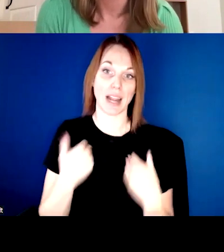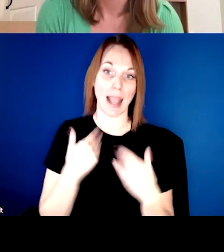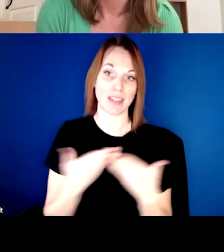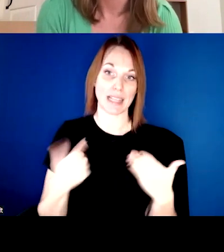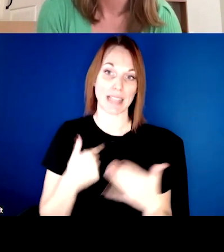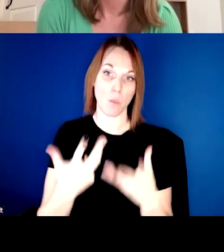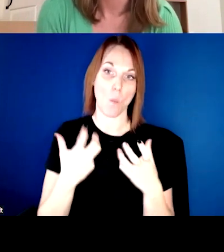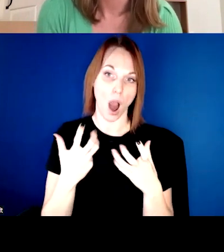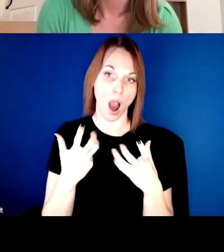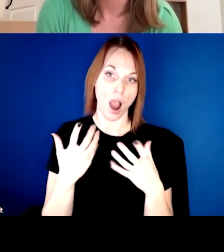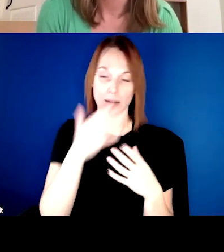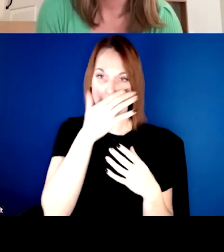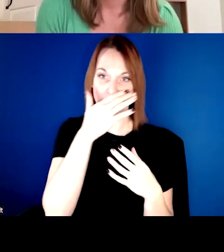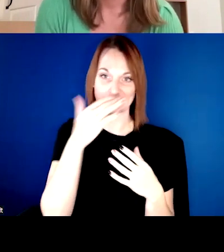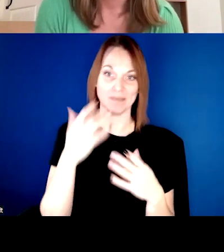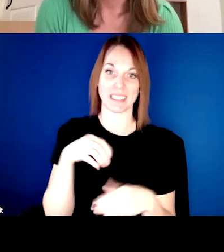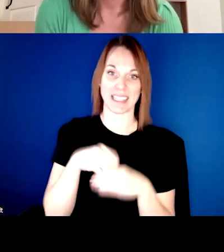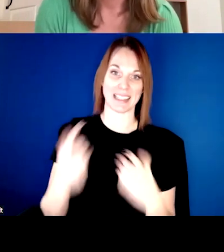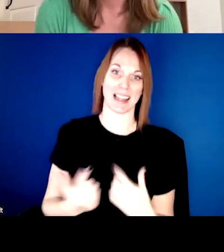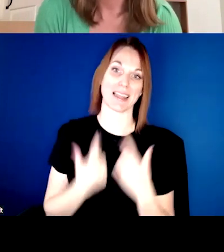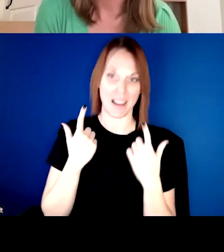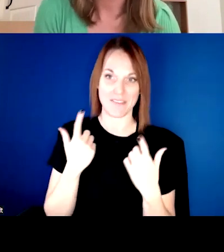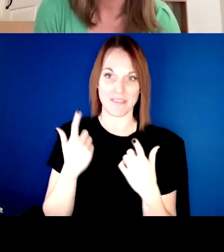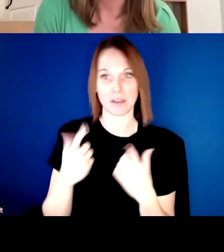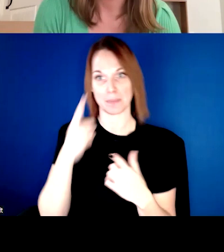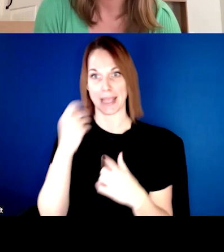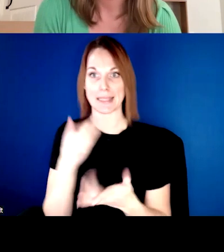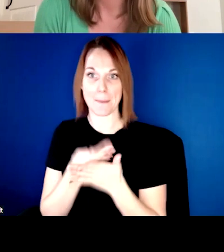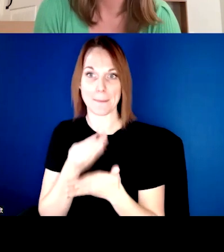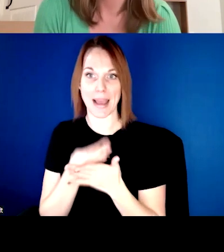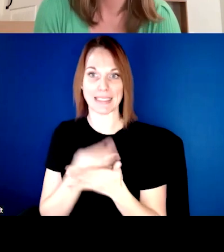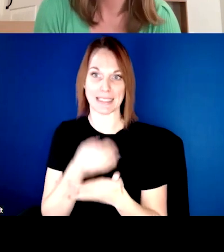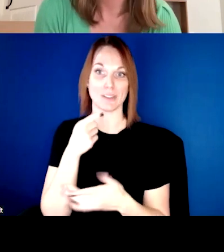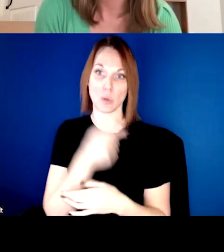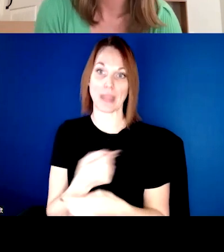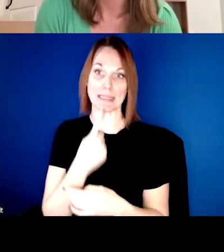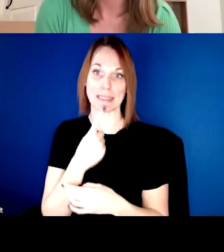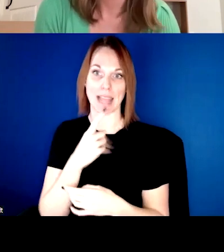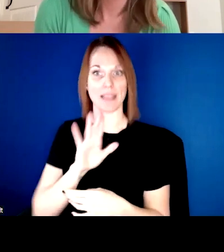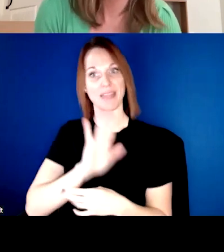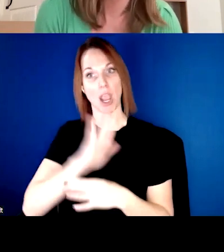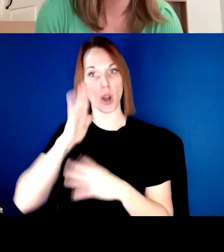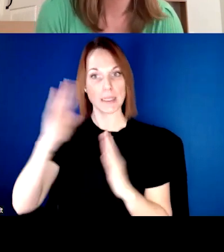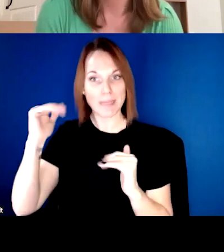they had financial education. So that tells me that their expectations, their preferences